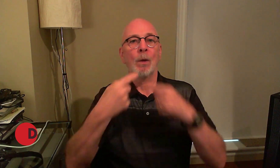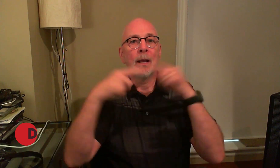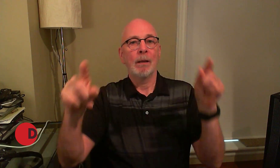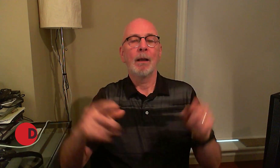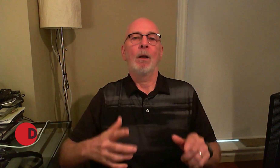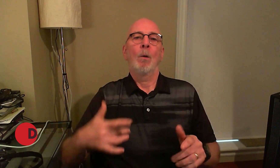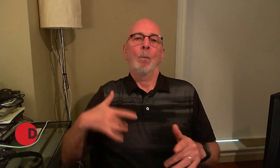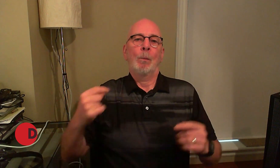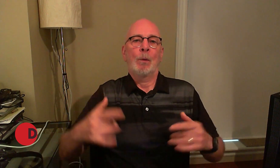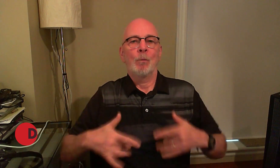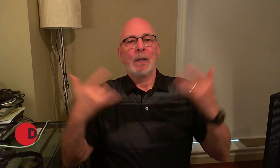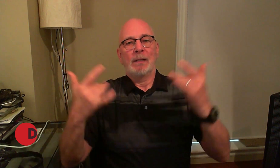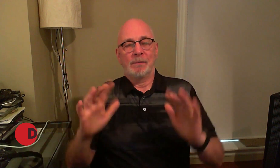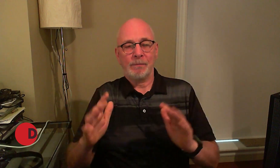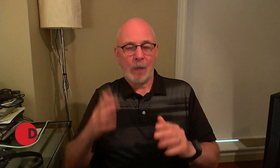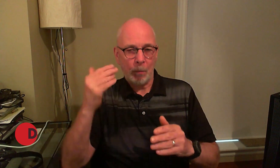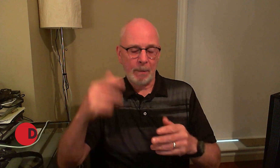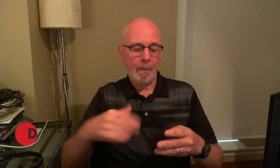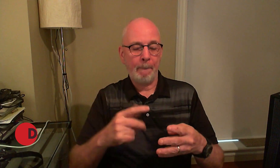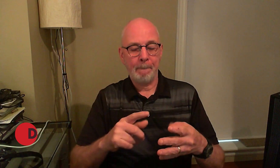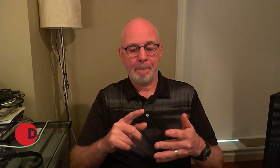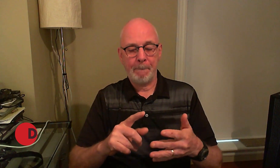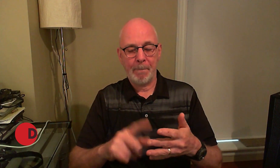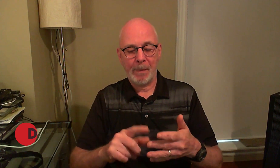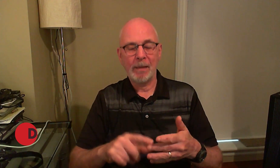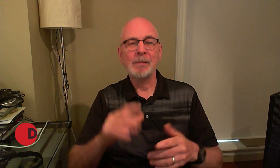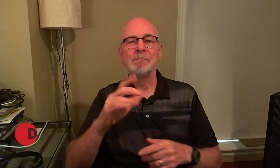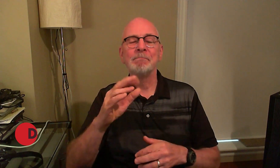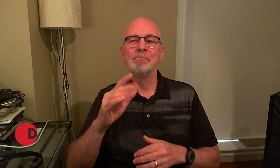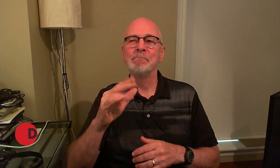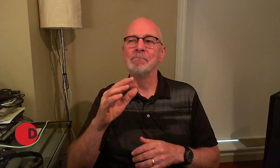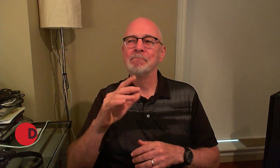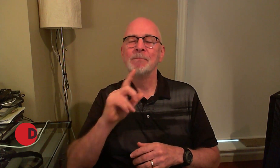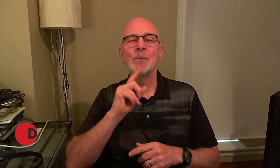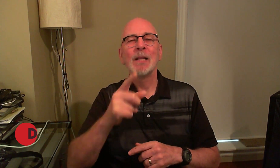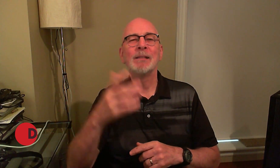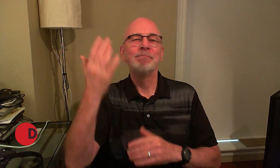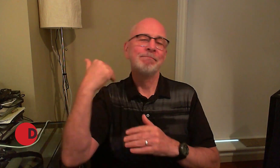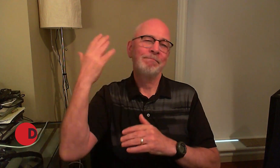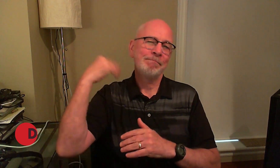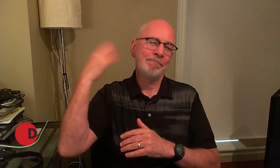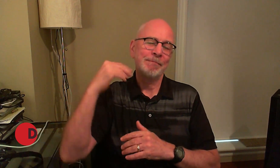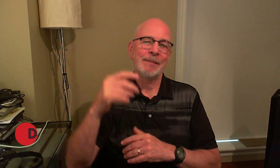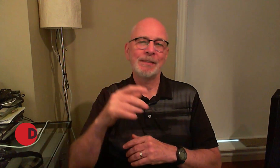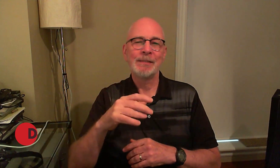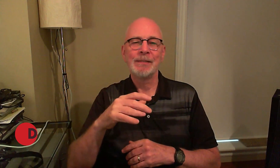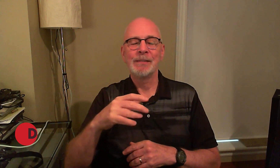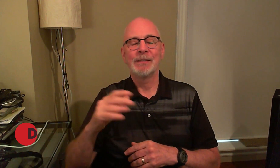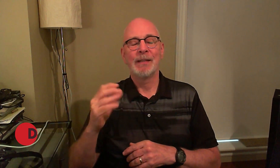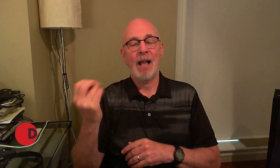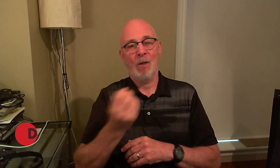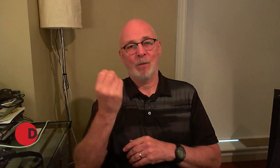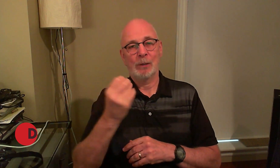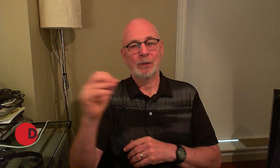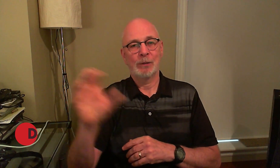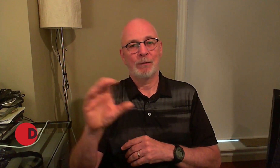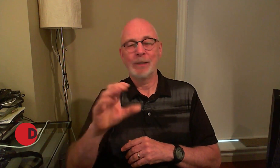Government workers and teachers have benefits while I don't. His announcement